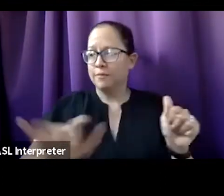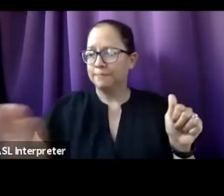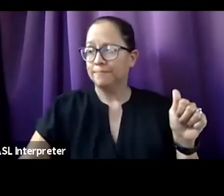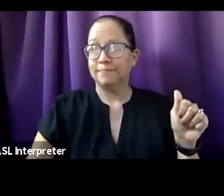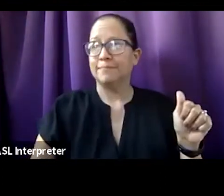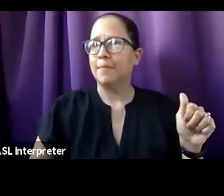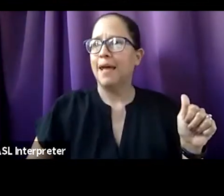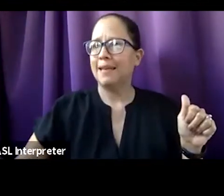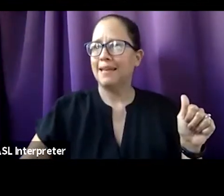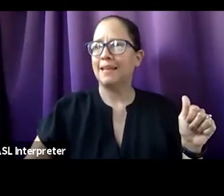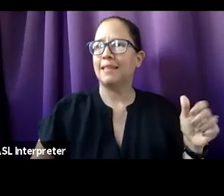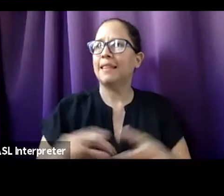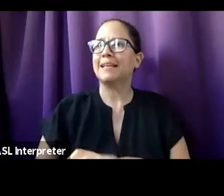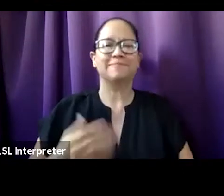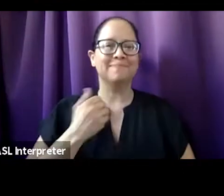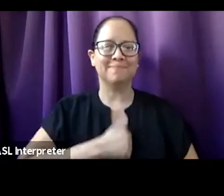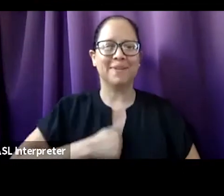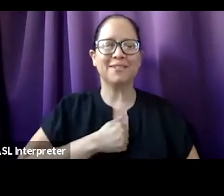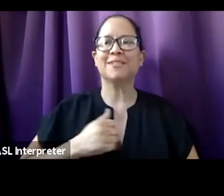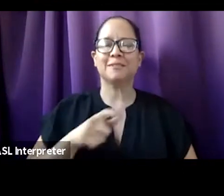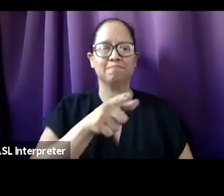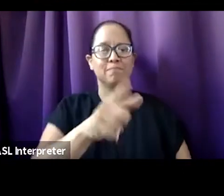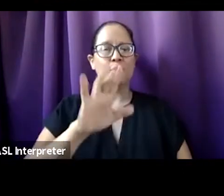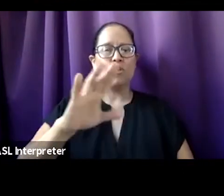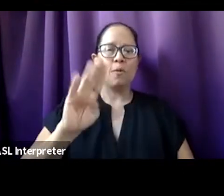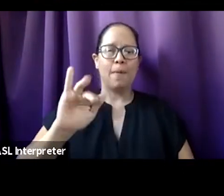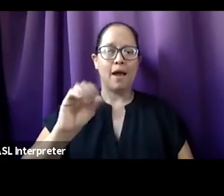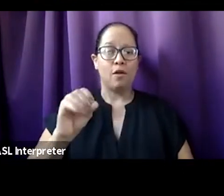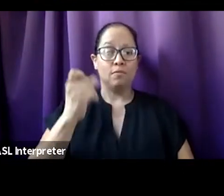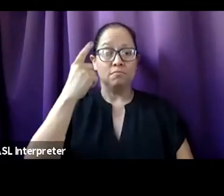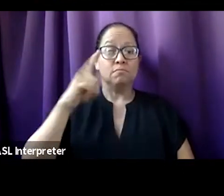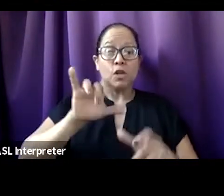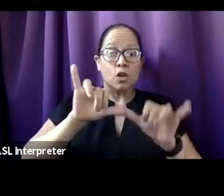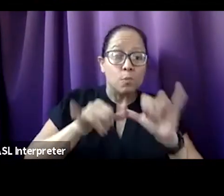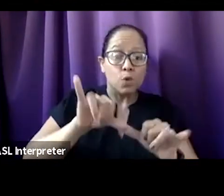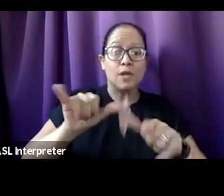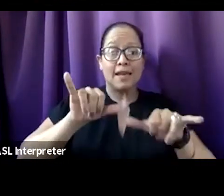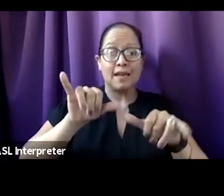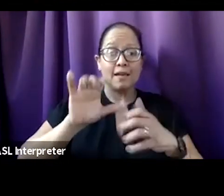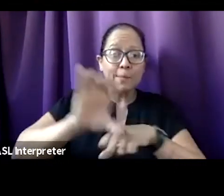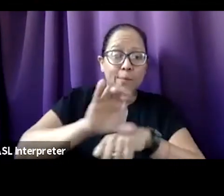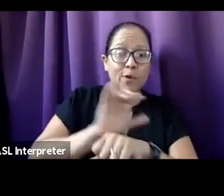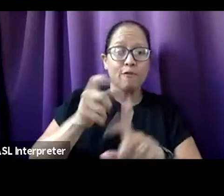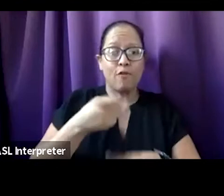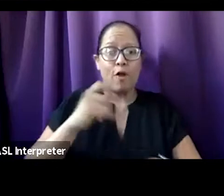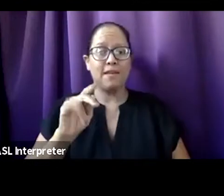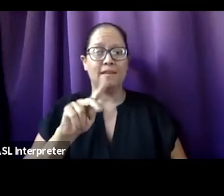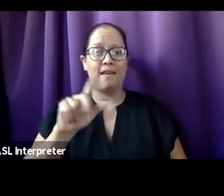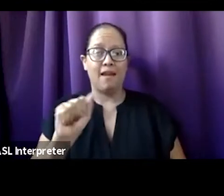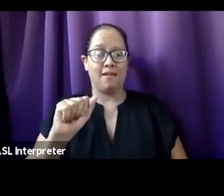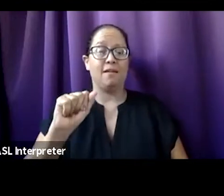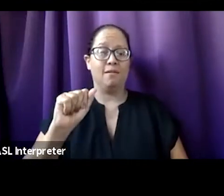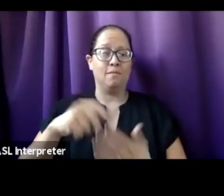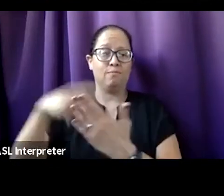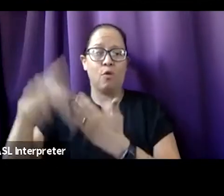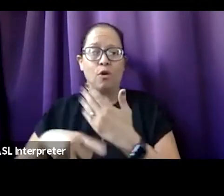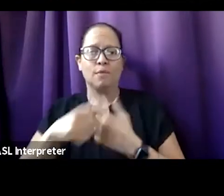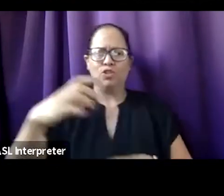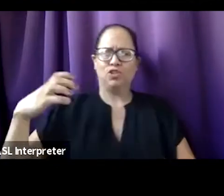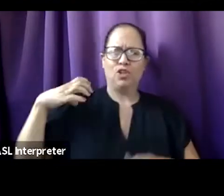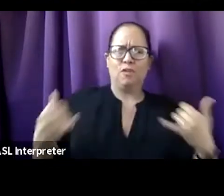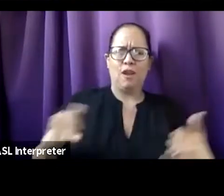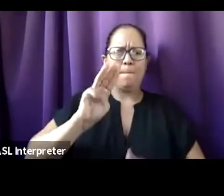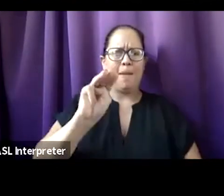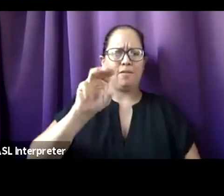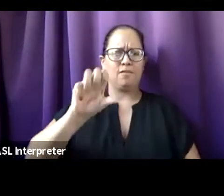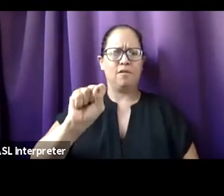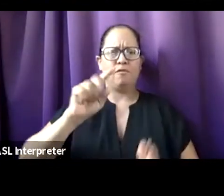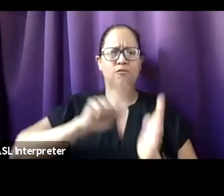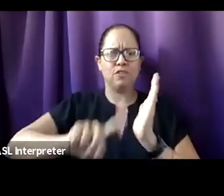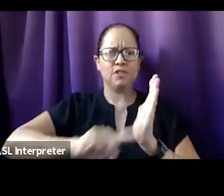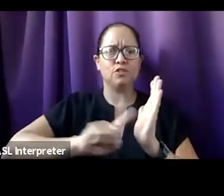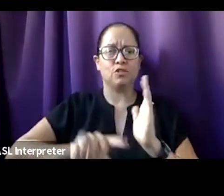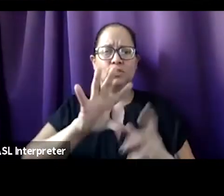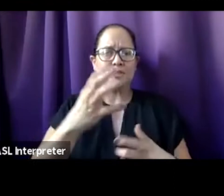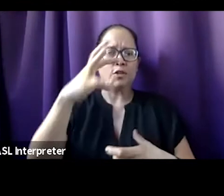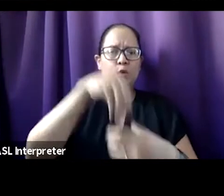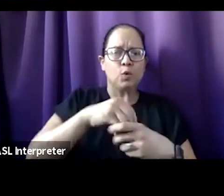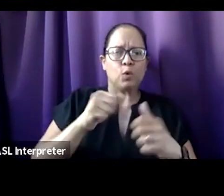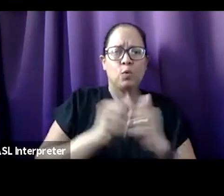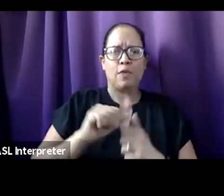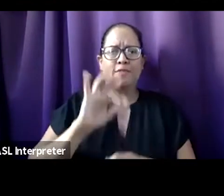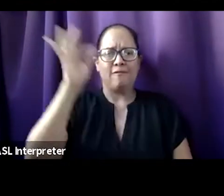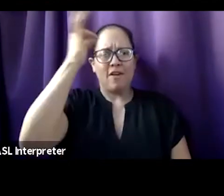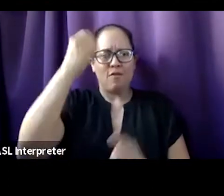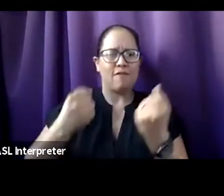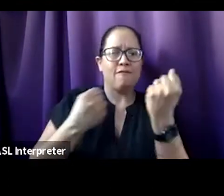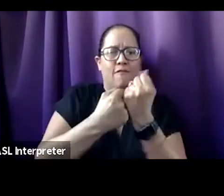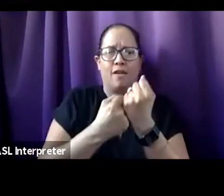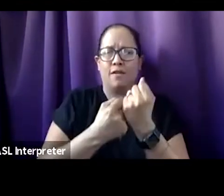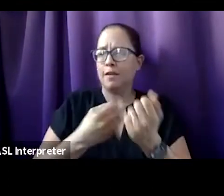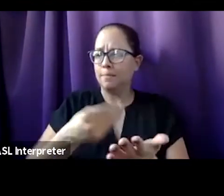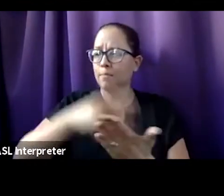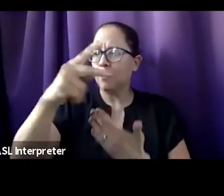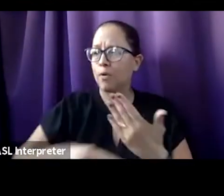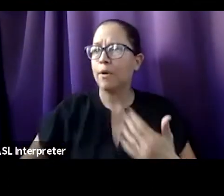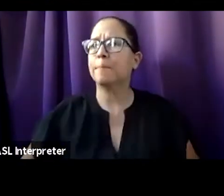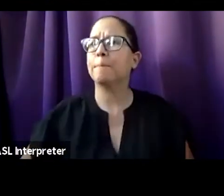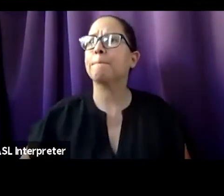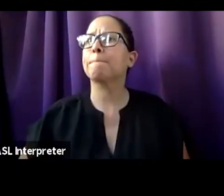She chairs a Microsoft research ethics review program. The only federally registered Institutional Review Board of its kind in the tech sector, an anthropologist and media scholar by training, Dr Gray's books include out in the country, youth media and